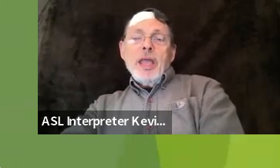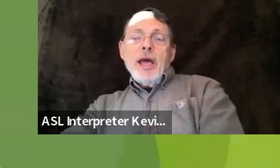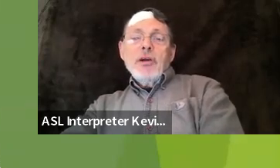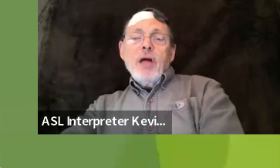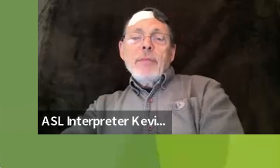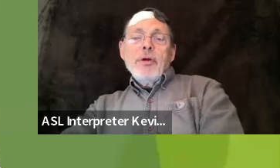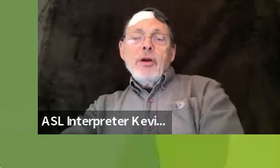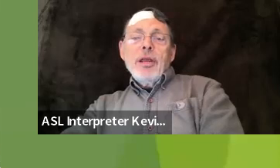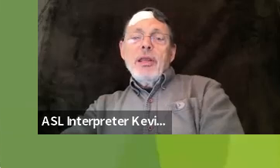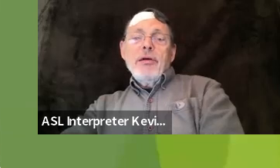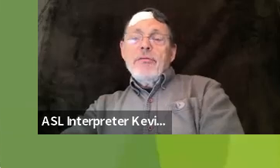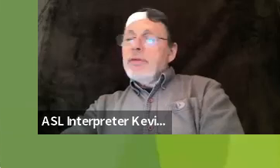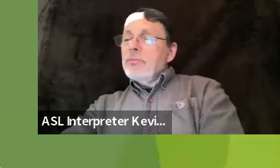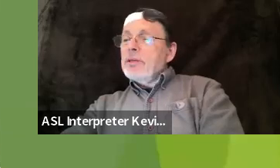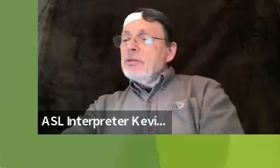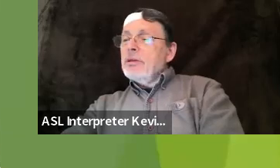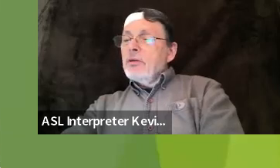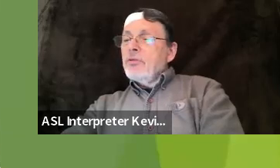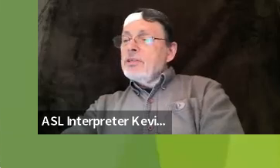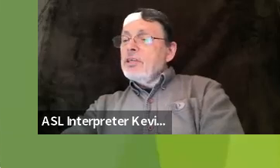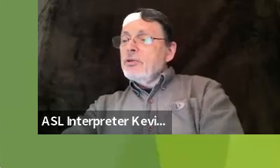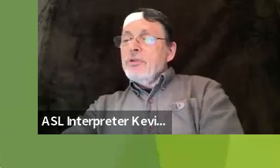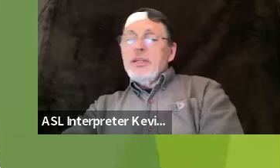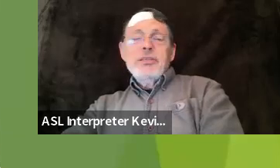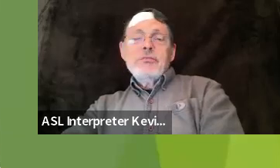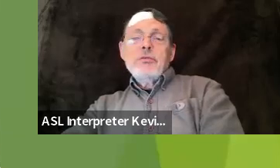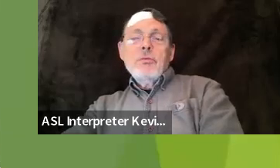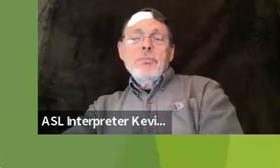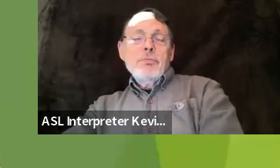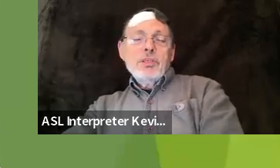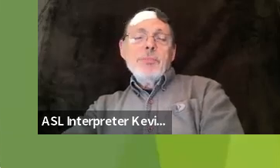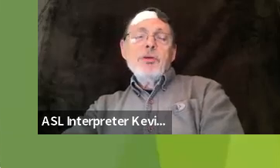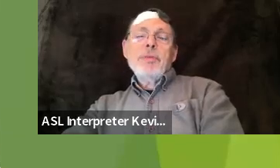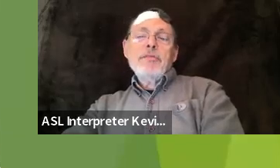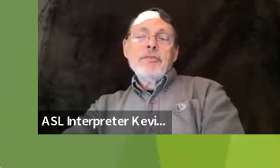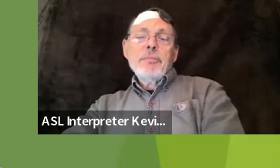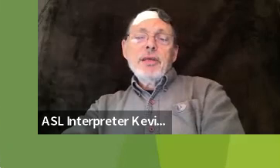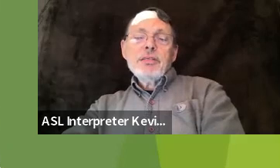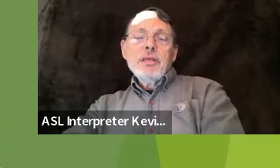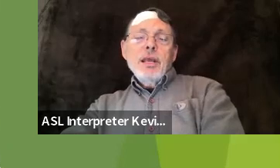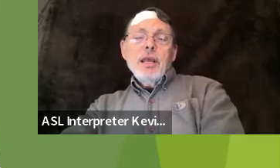We have our library and we try to see who needs which people could benefit from this.